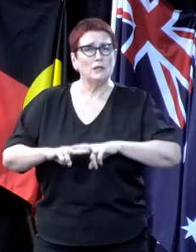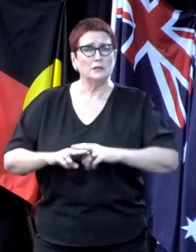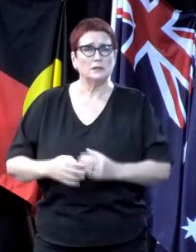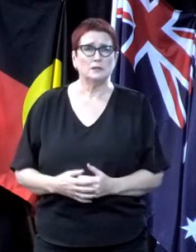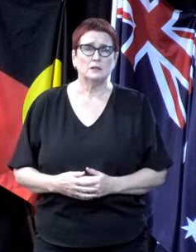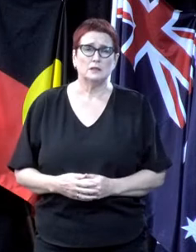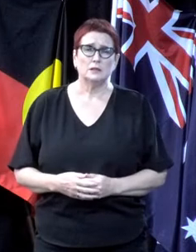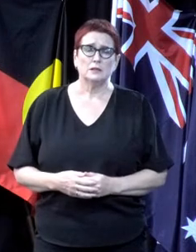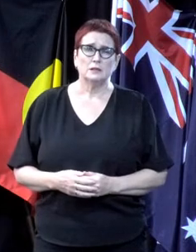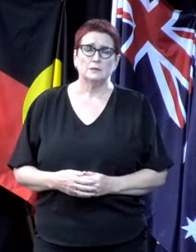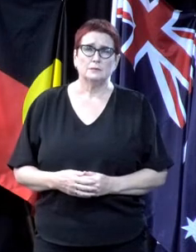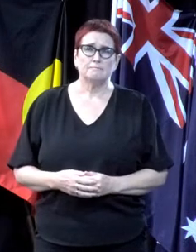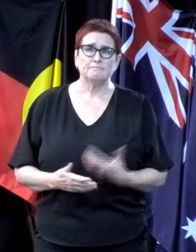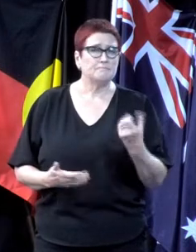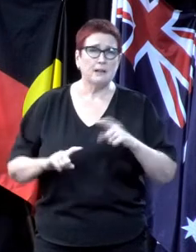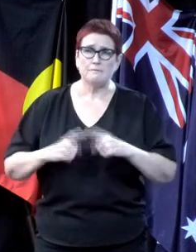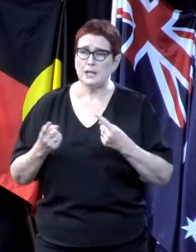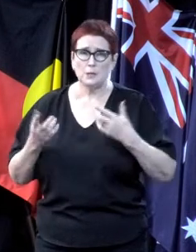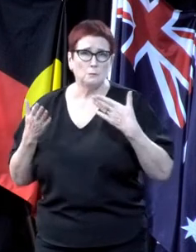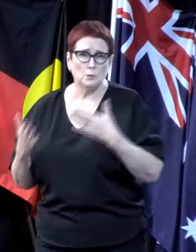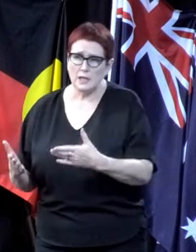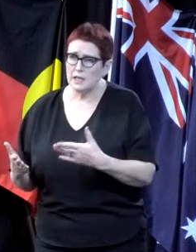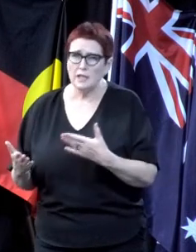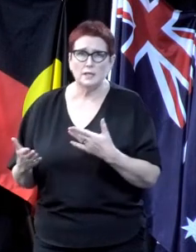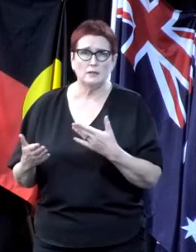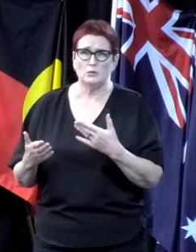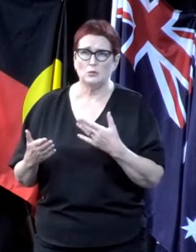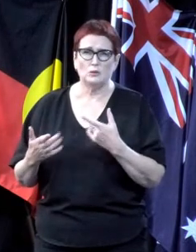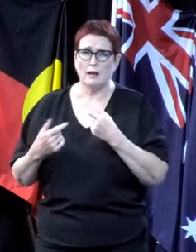Is there an avenue, a gathering conference,